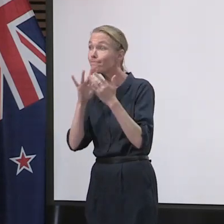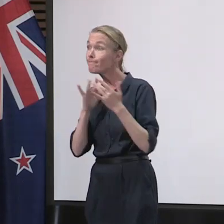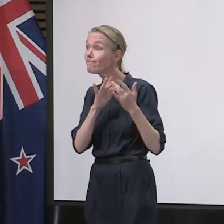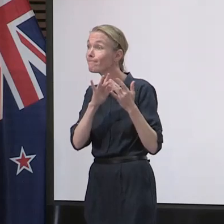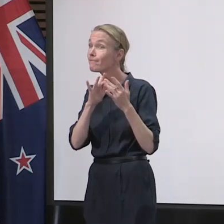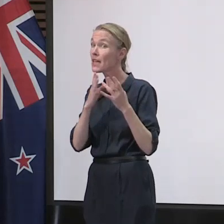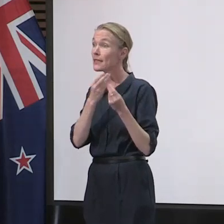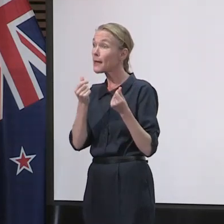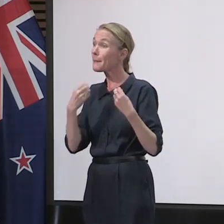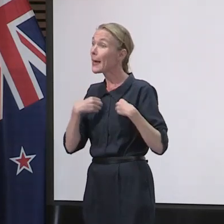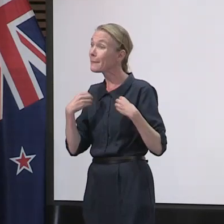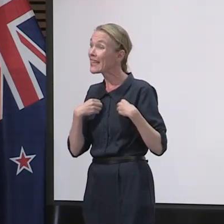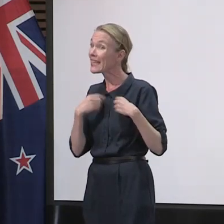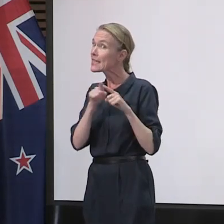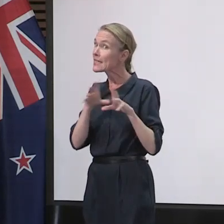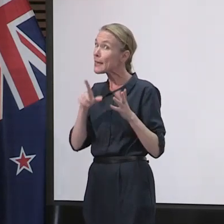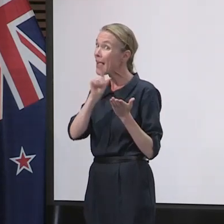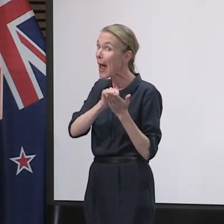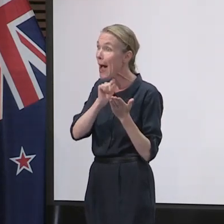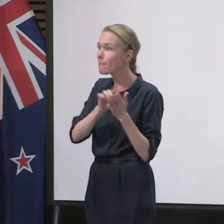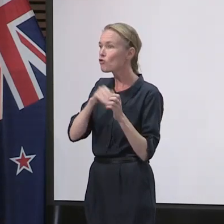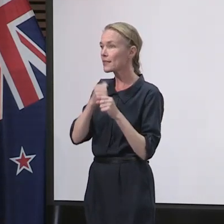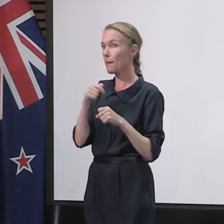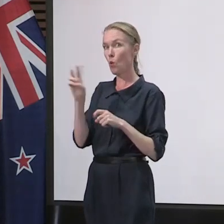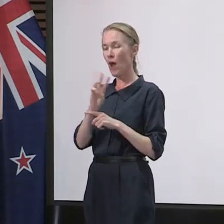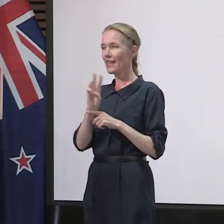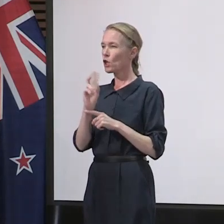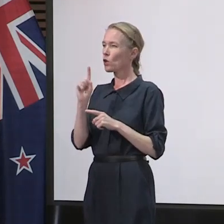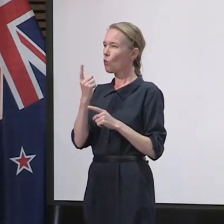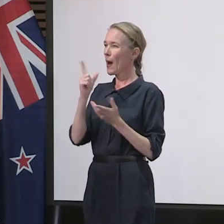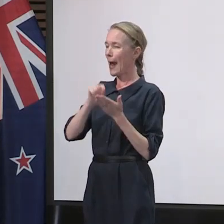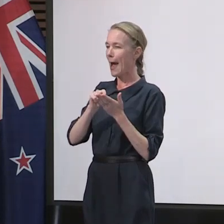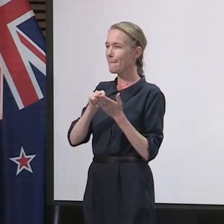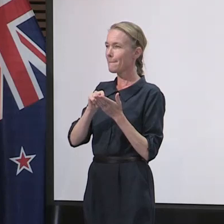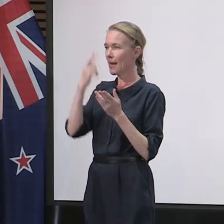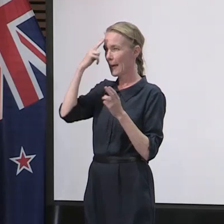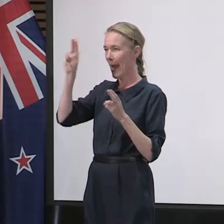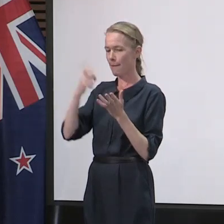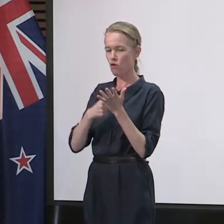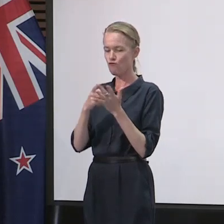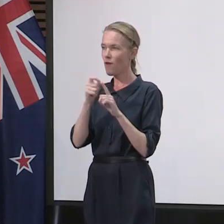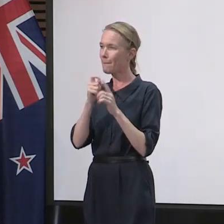those who have developed similar apps, like one being